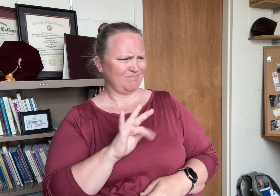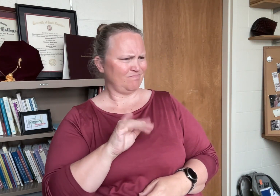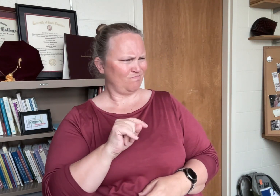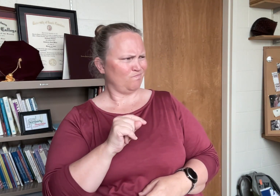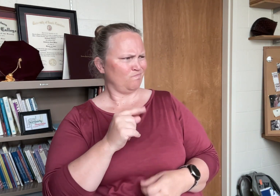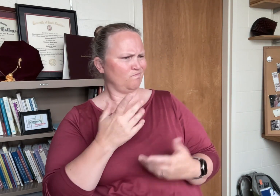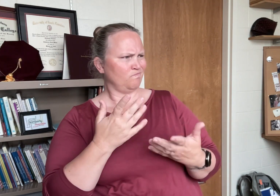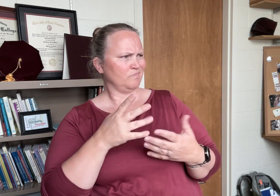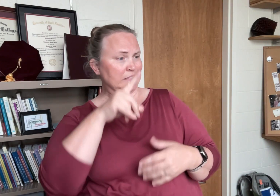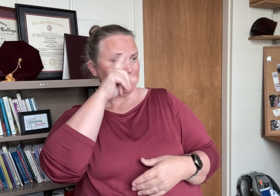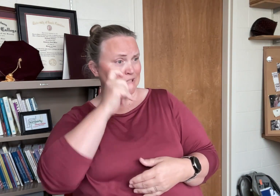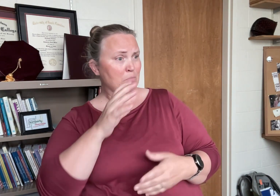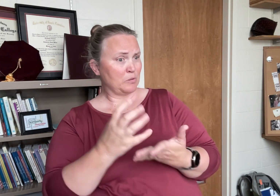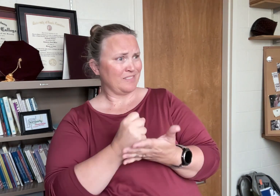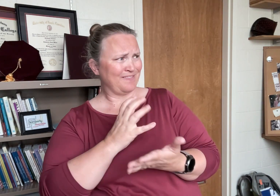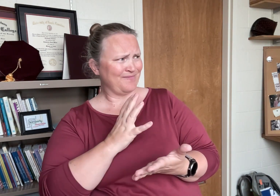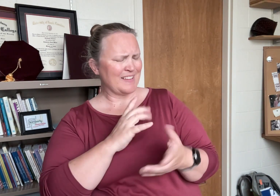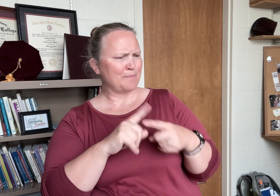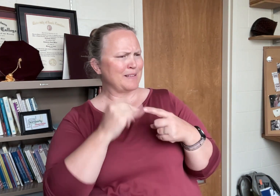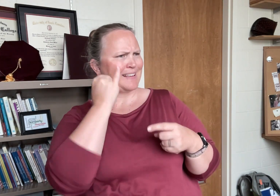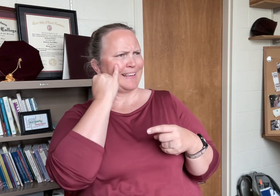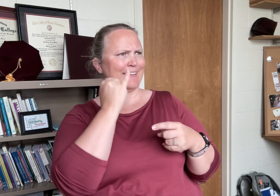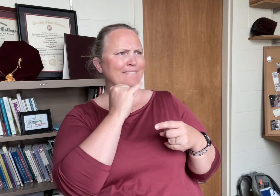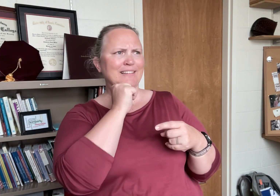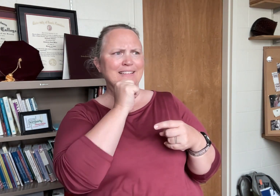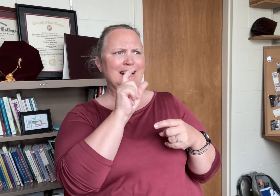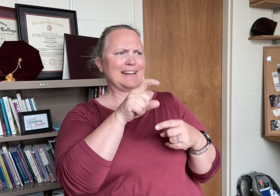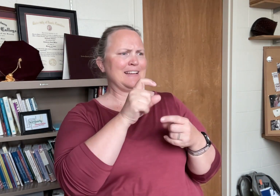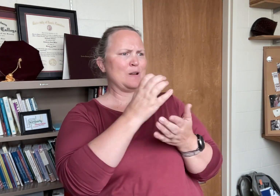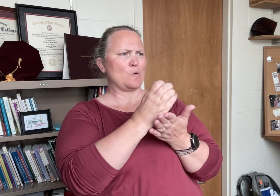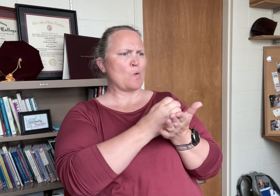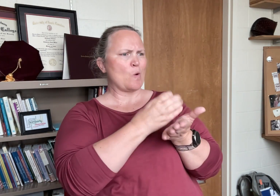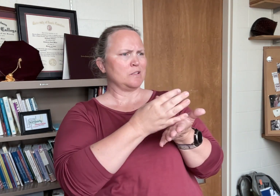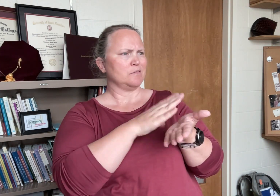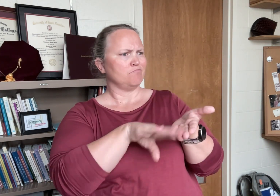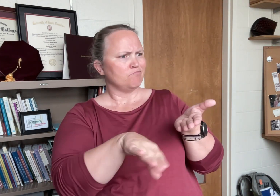Of course you can put in there. But if you don't need course reassign time, then what would be the purpose